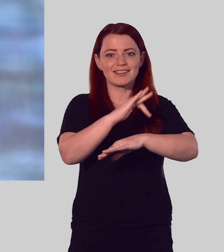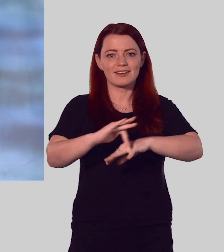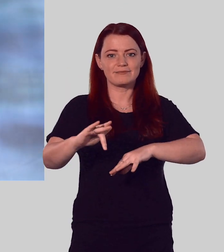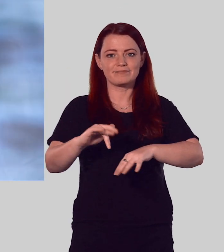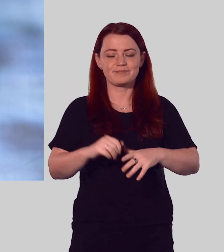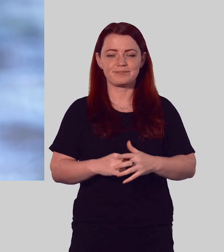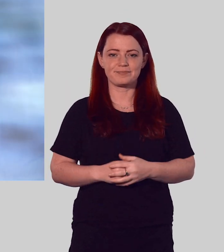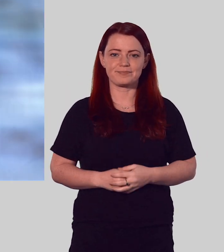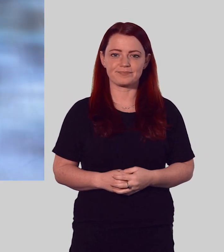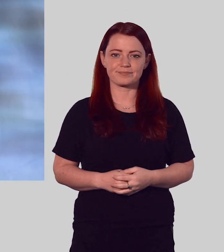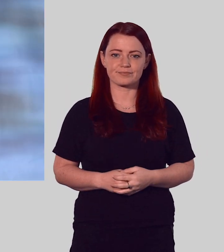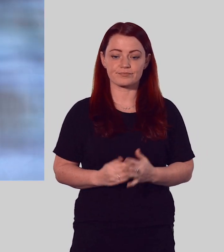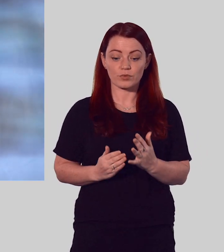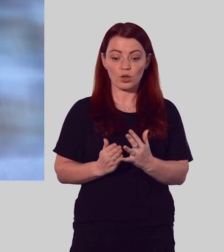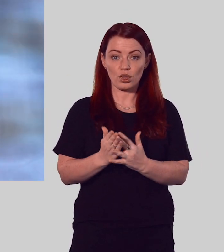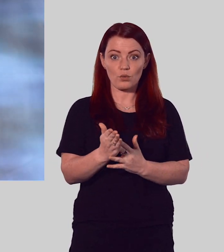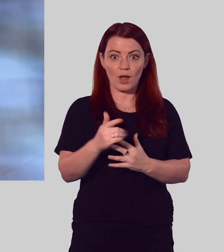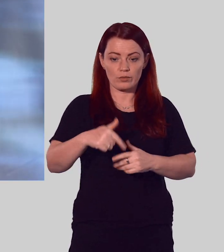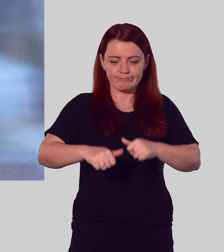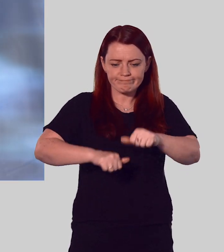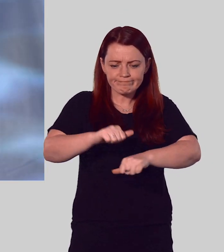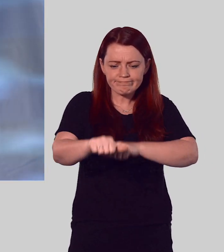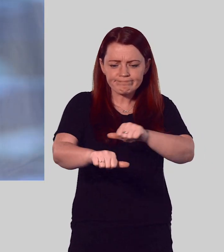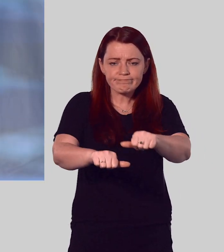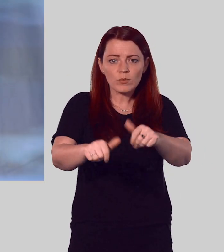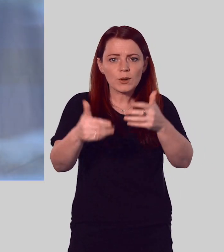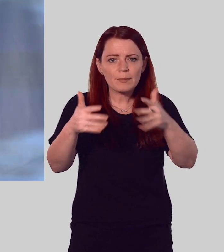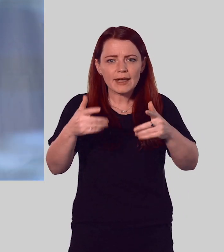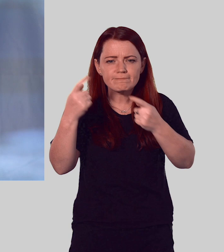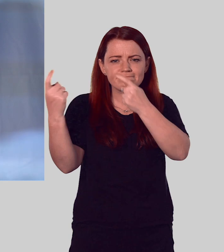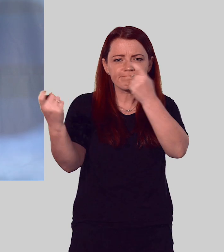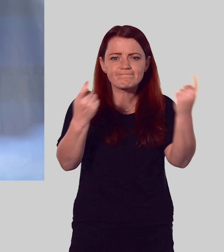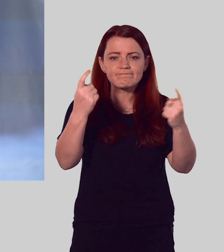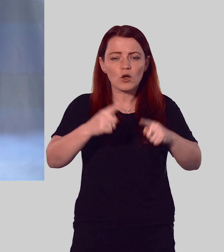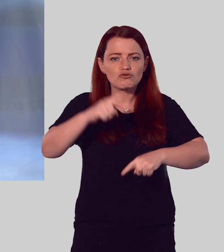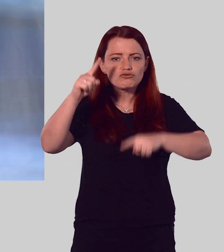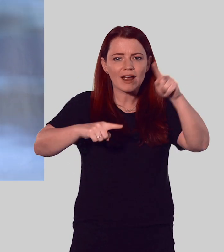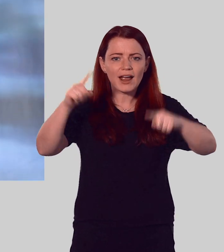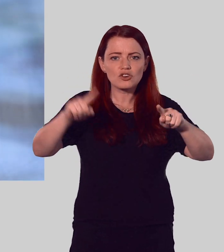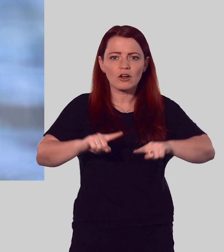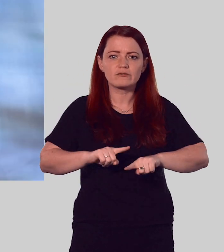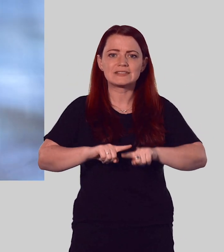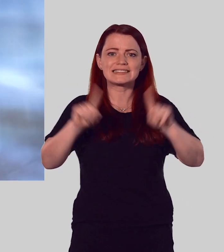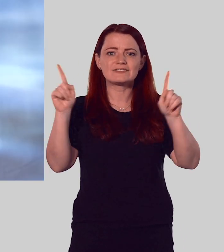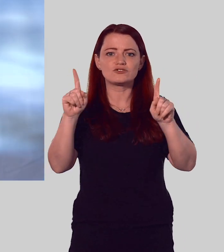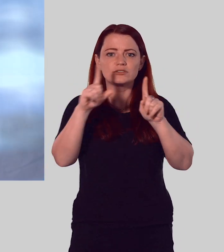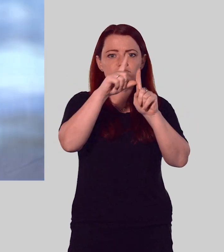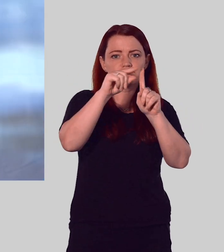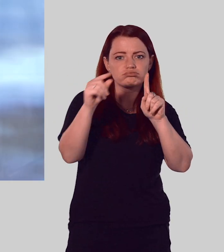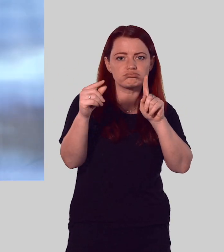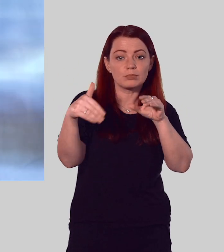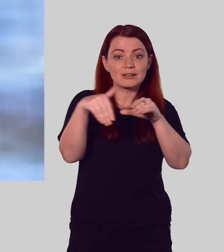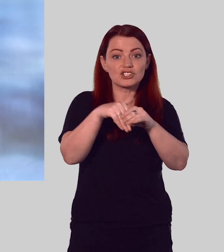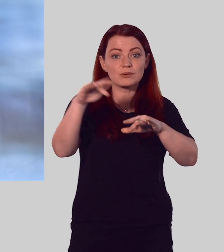Throughout this series of videos we've explored a range of digital participation methods such as a video poem,